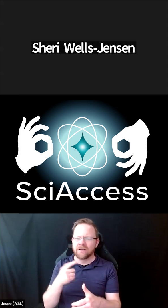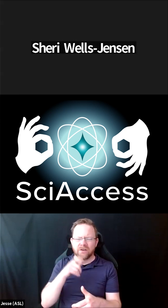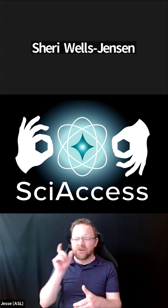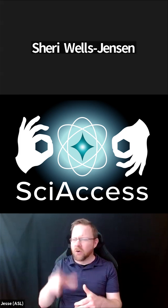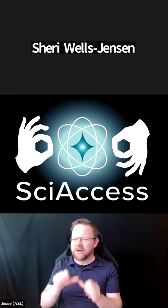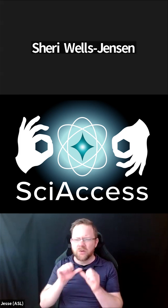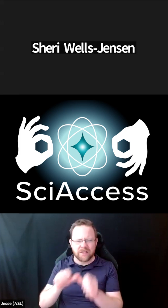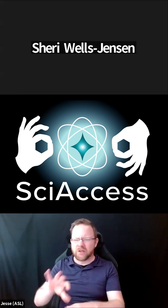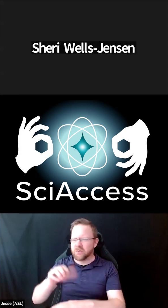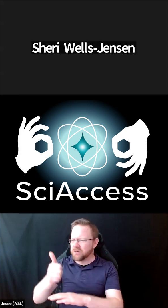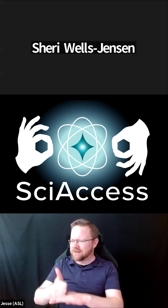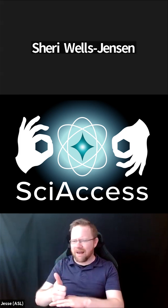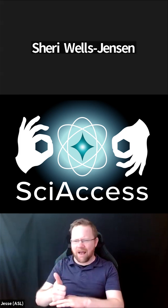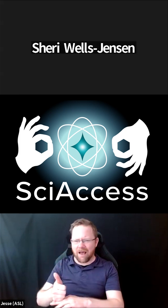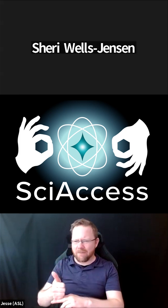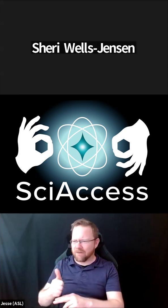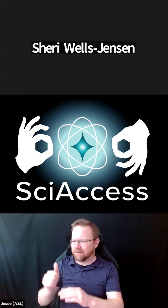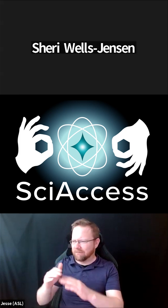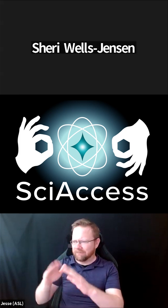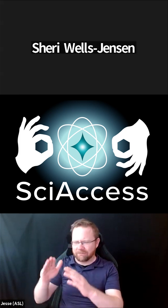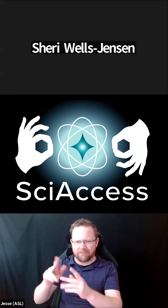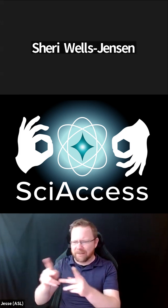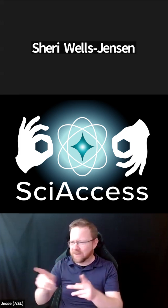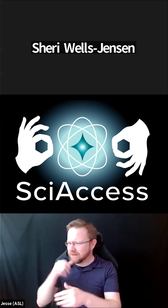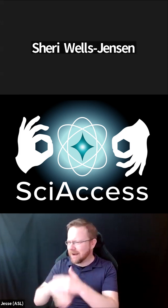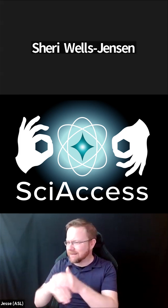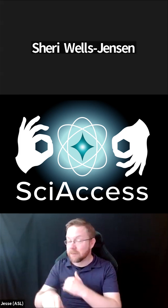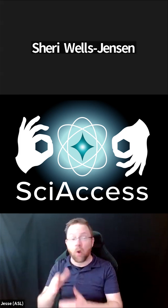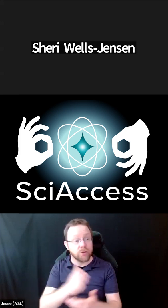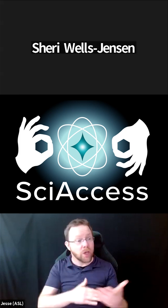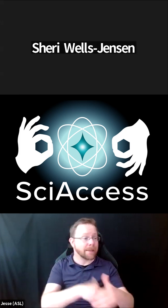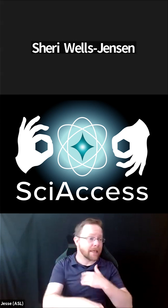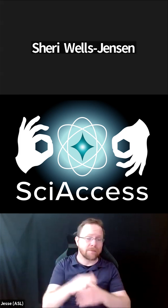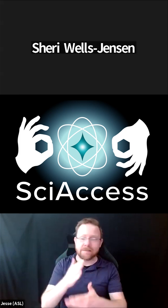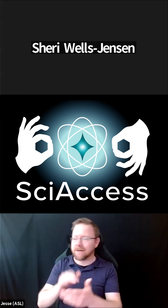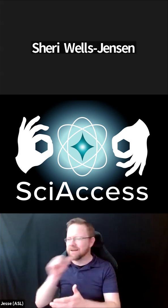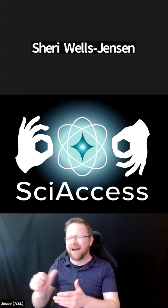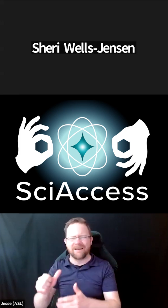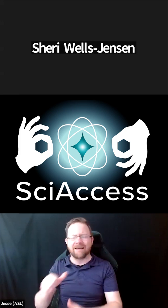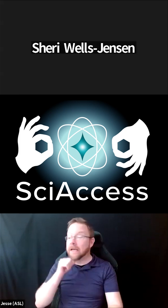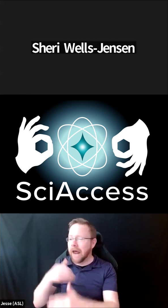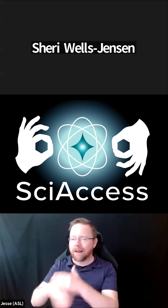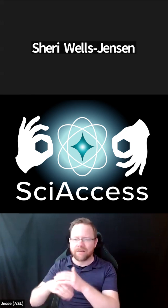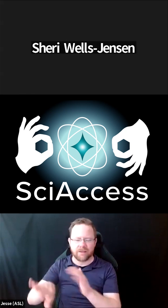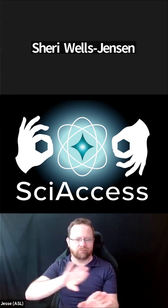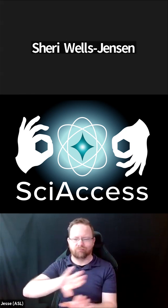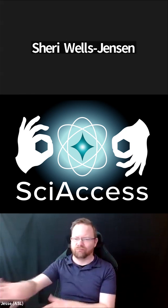Don't need to mess around with that anymore. You can make a habitat accessible with high tech